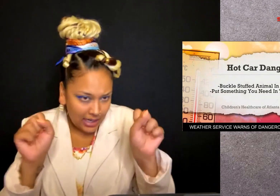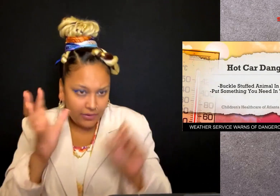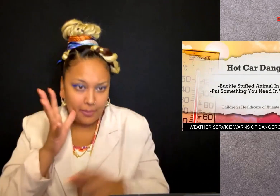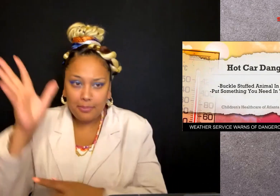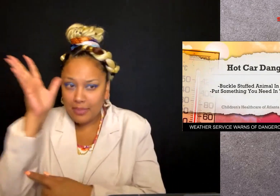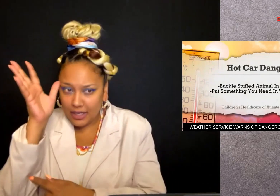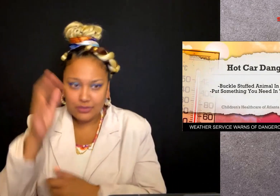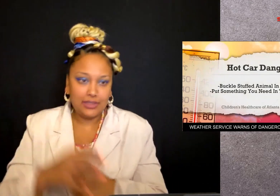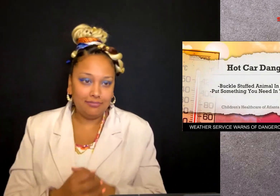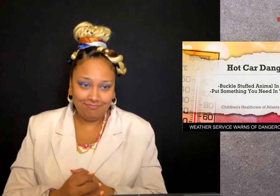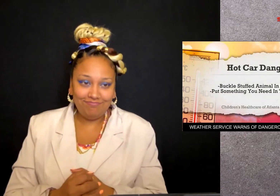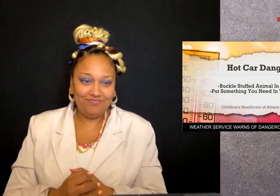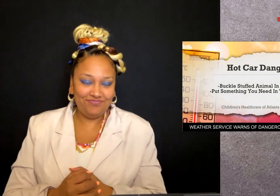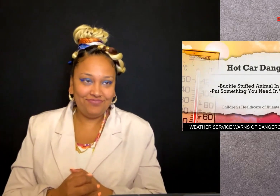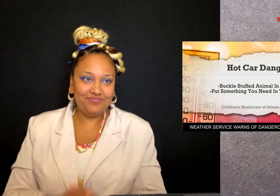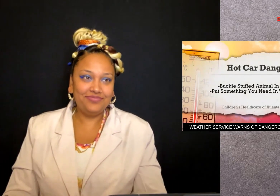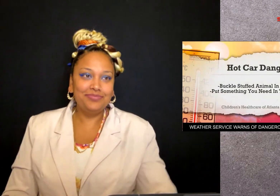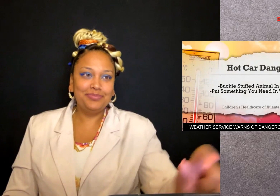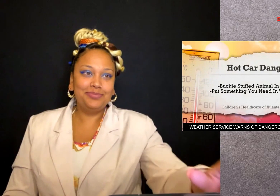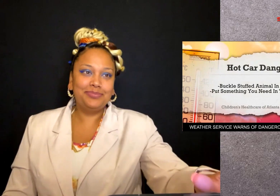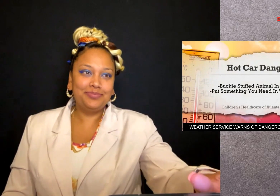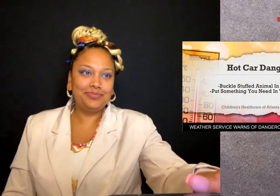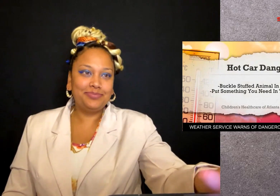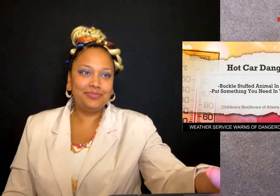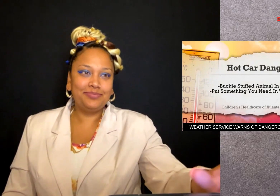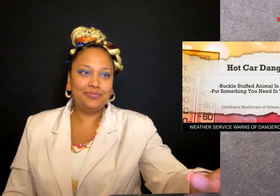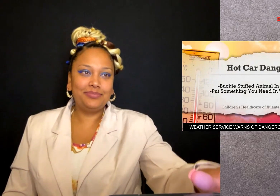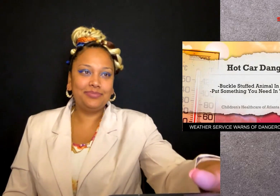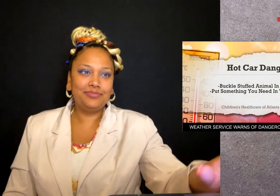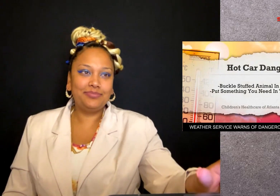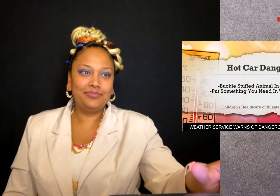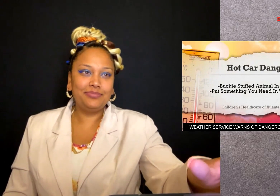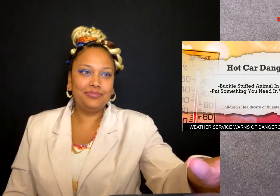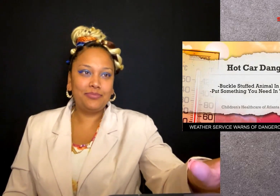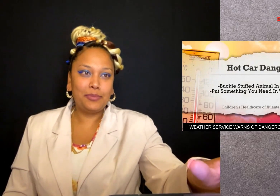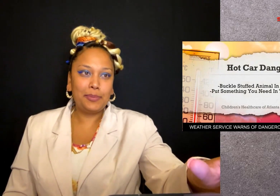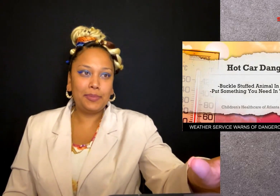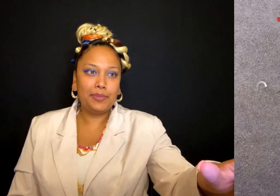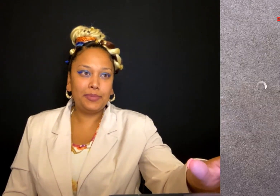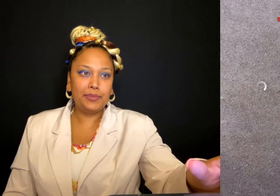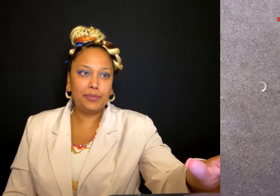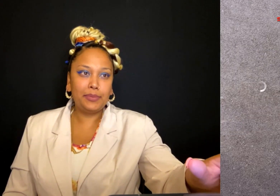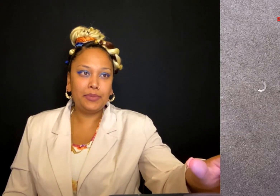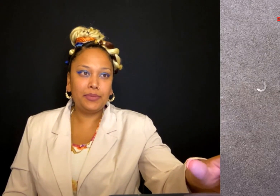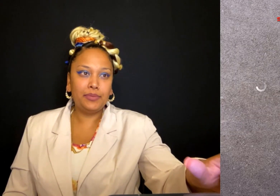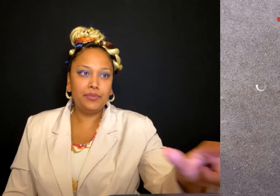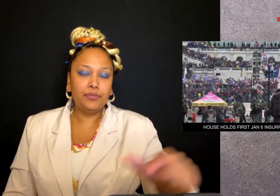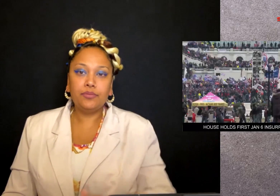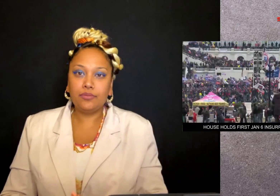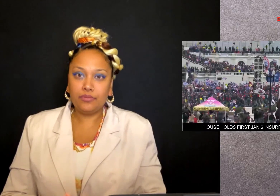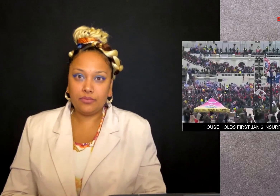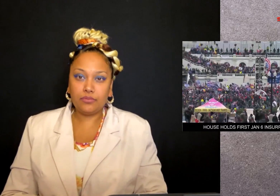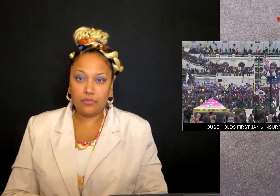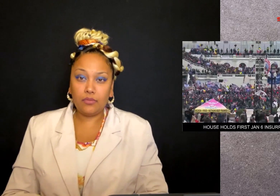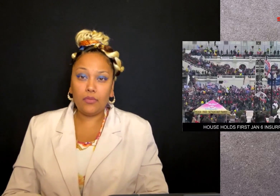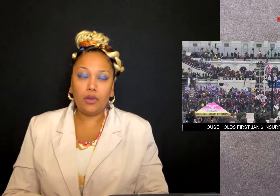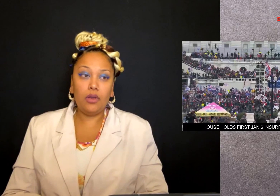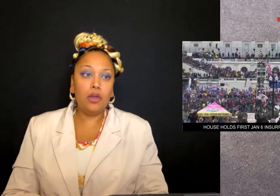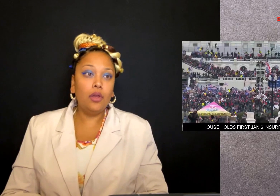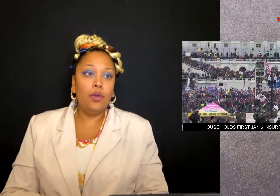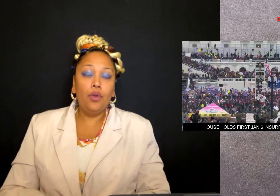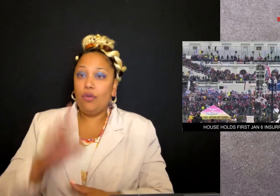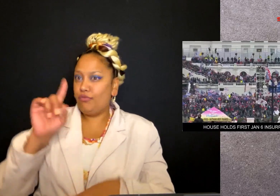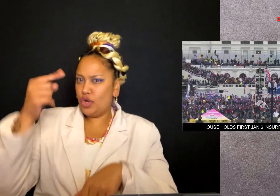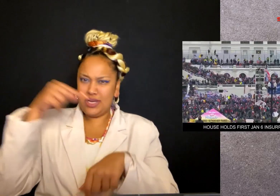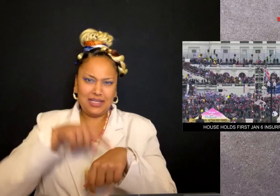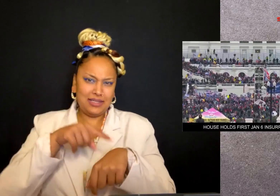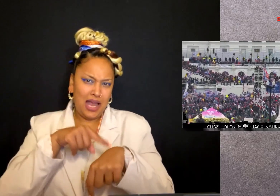so be safe parents